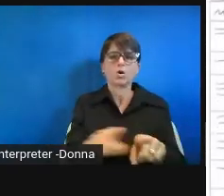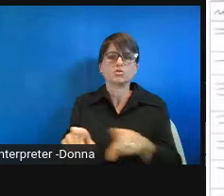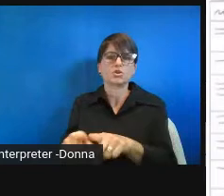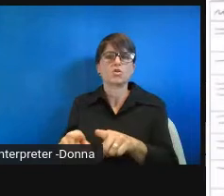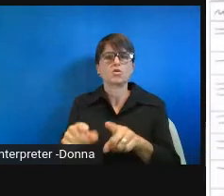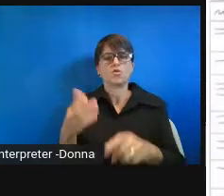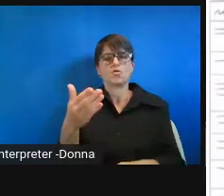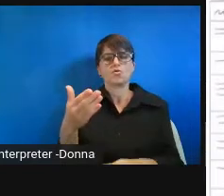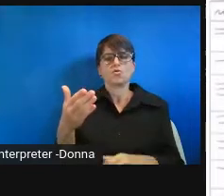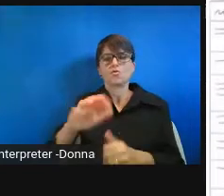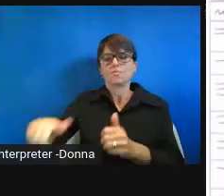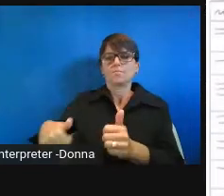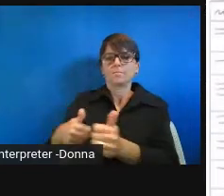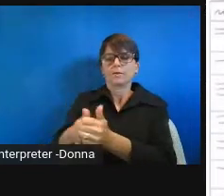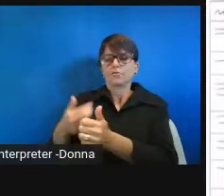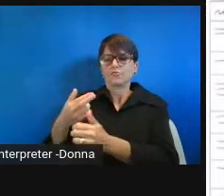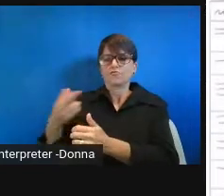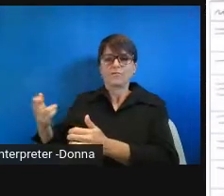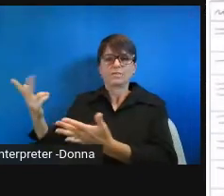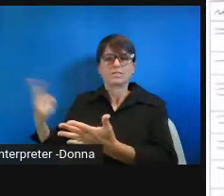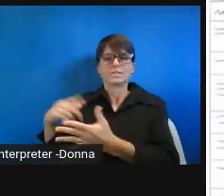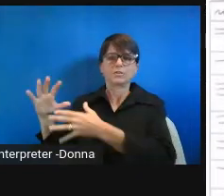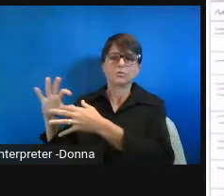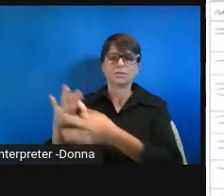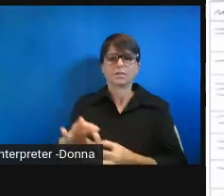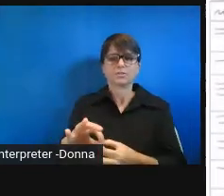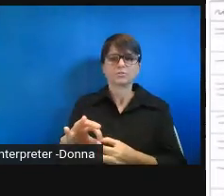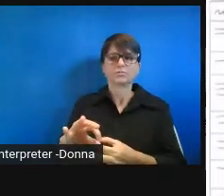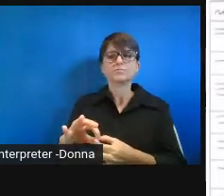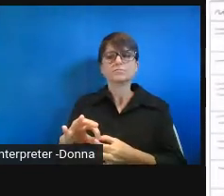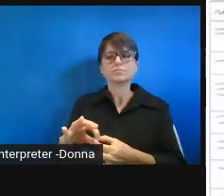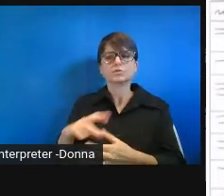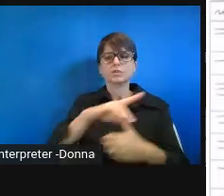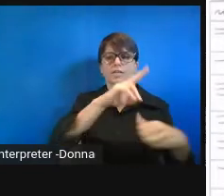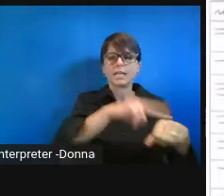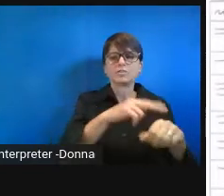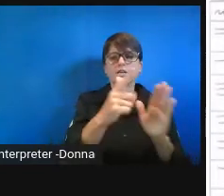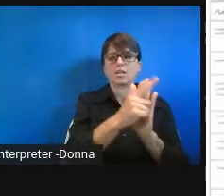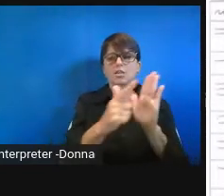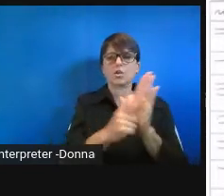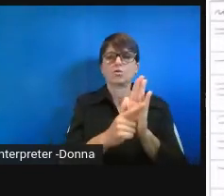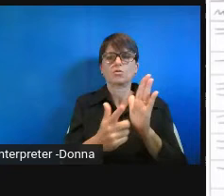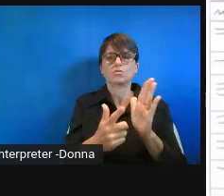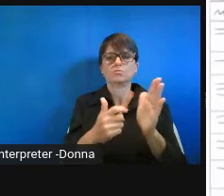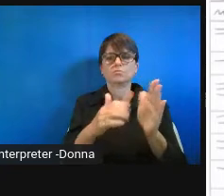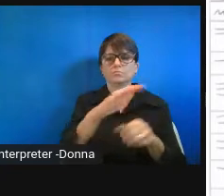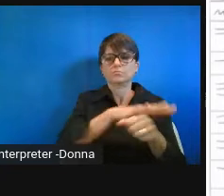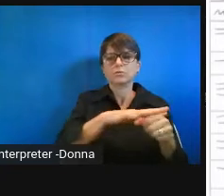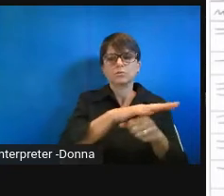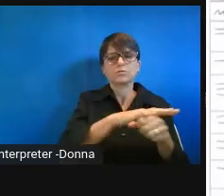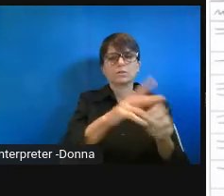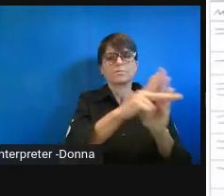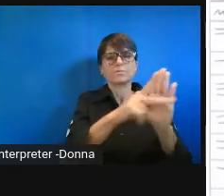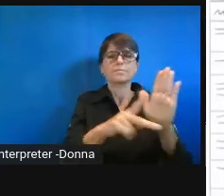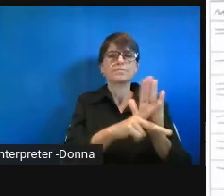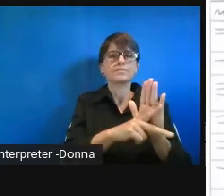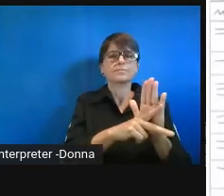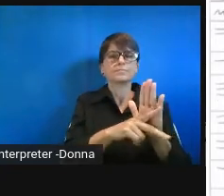European government directive which is mandatory in the public institutions in the publicly owned companies